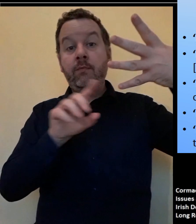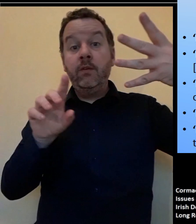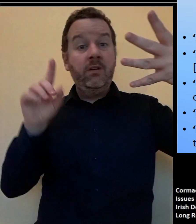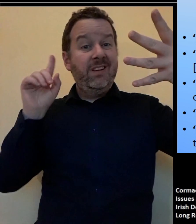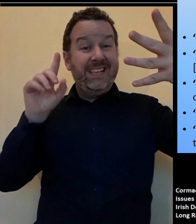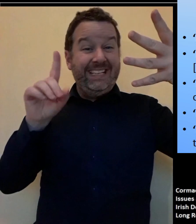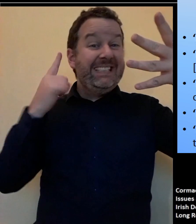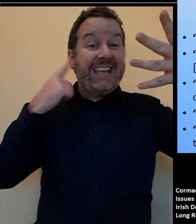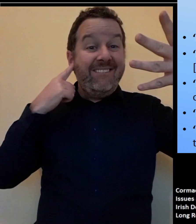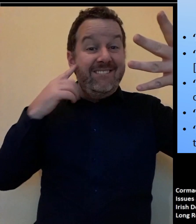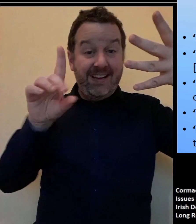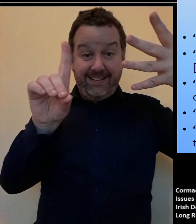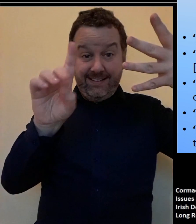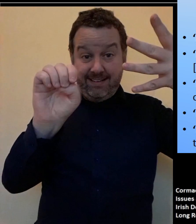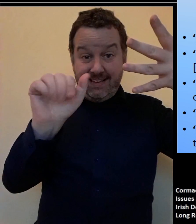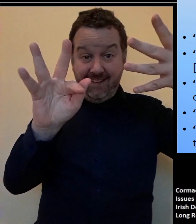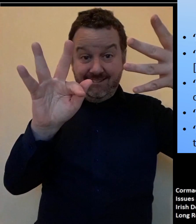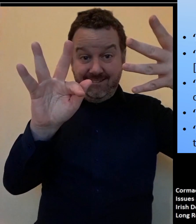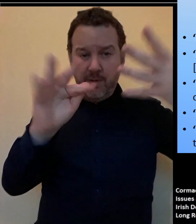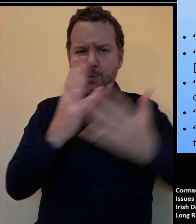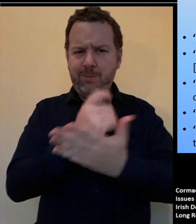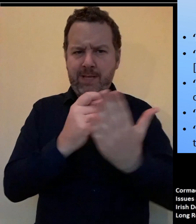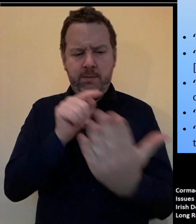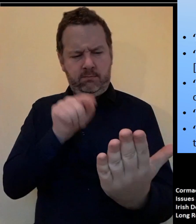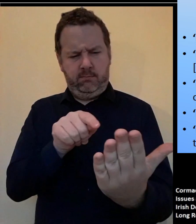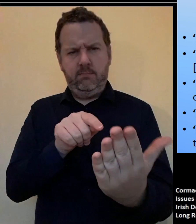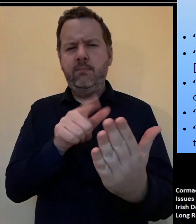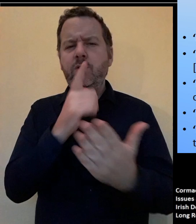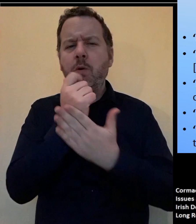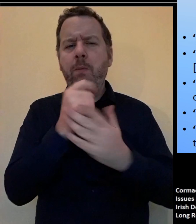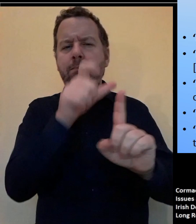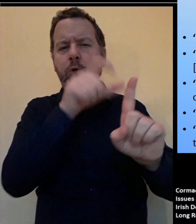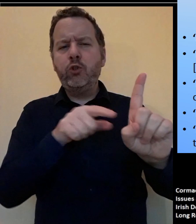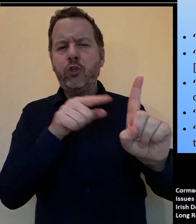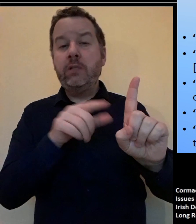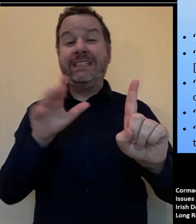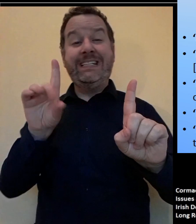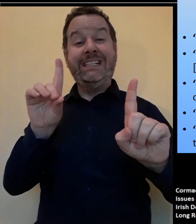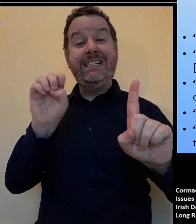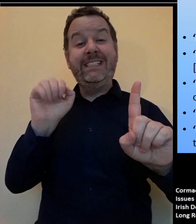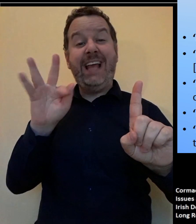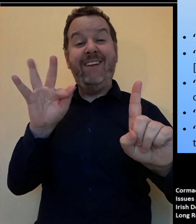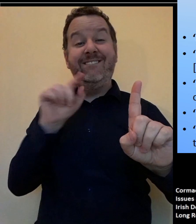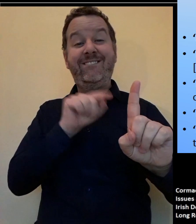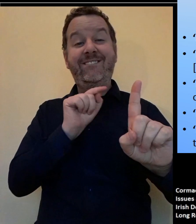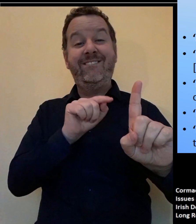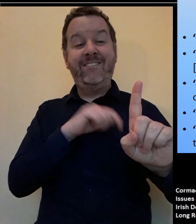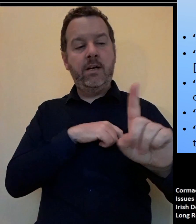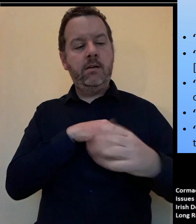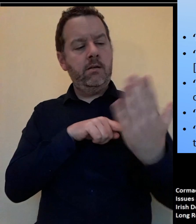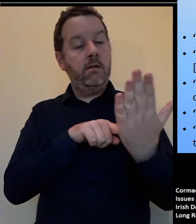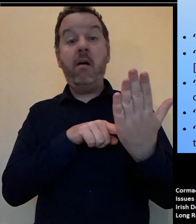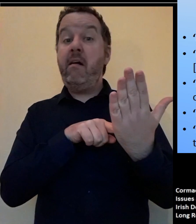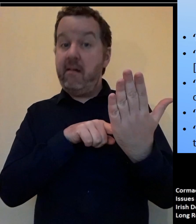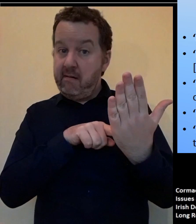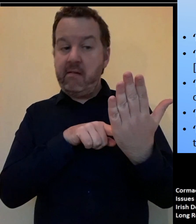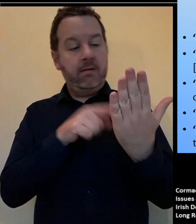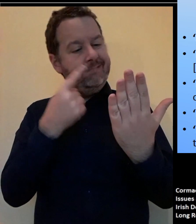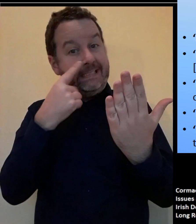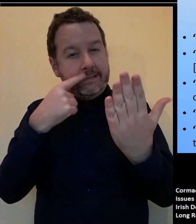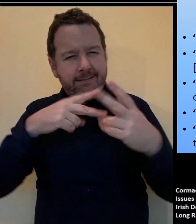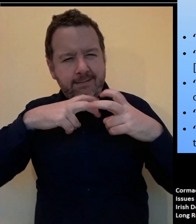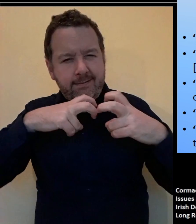And finally the word 'deaf'. We see people often being described simply as 'deaf' in the sources.